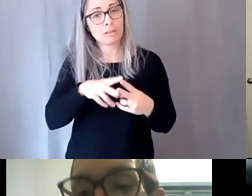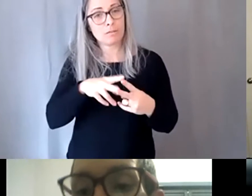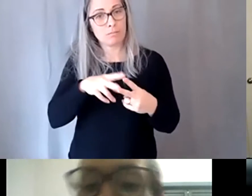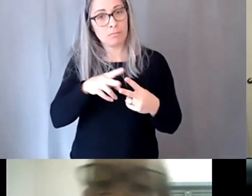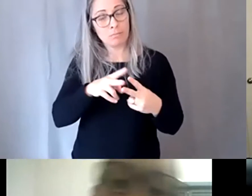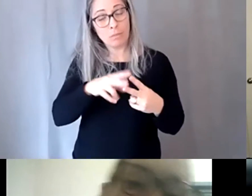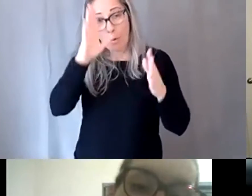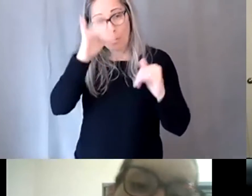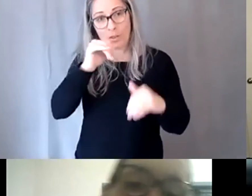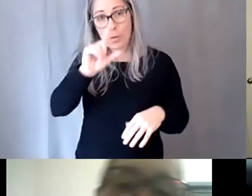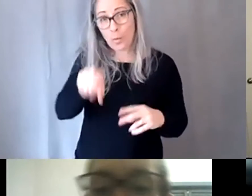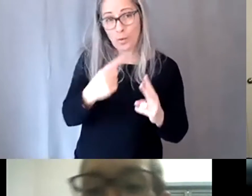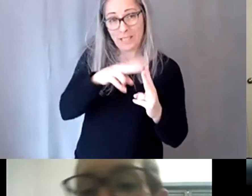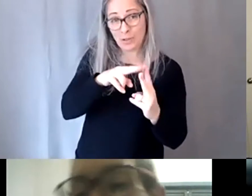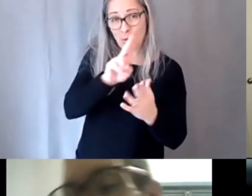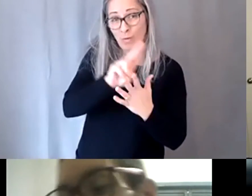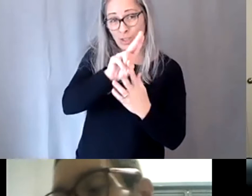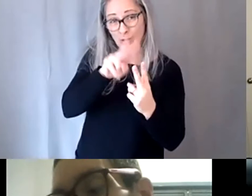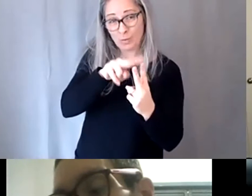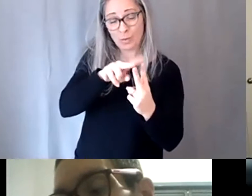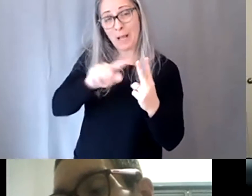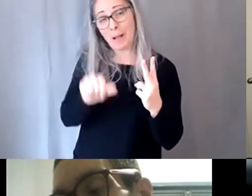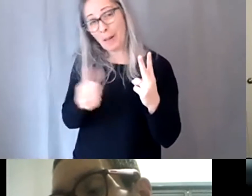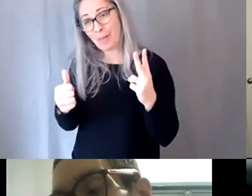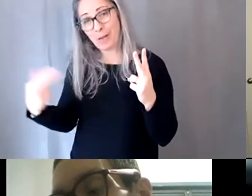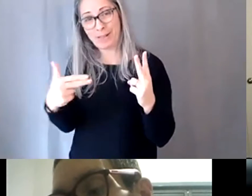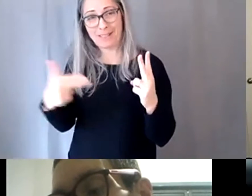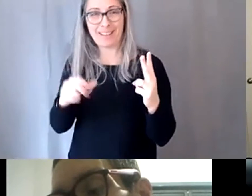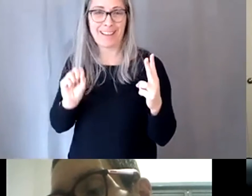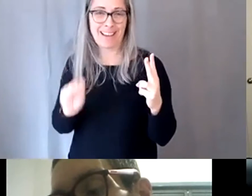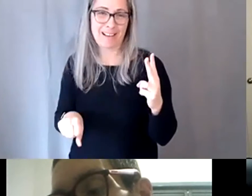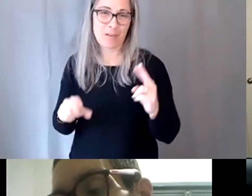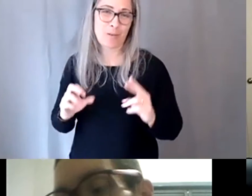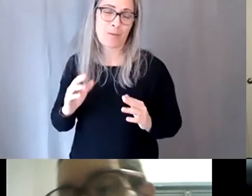the two universities to include other people who are interested and especially